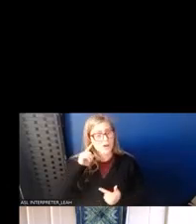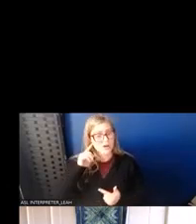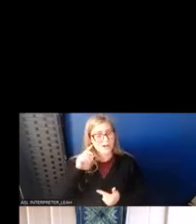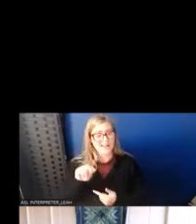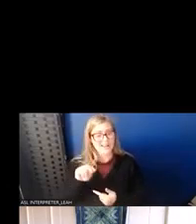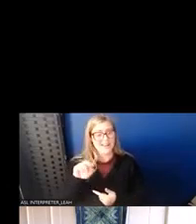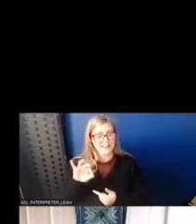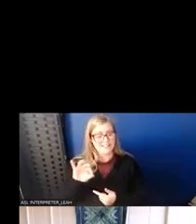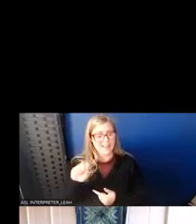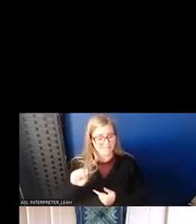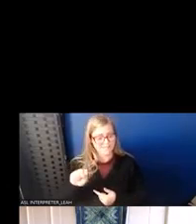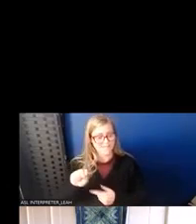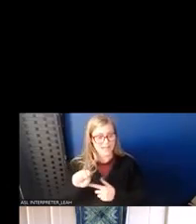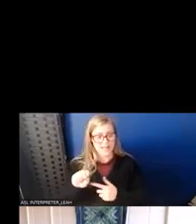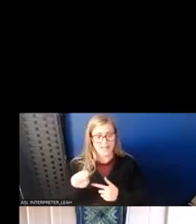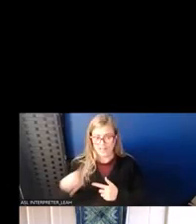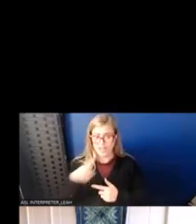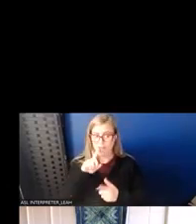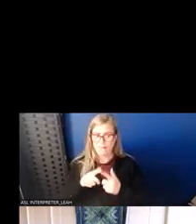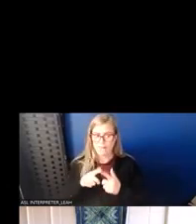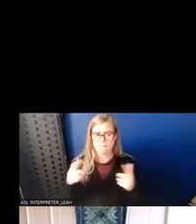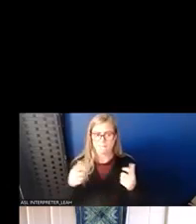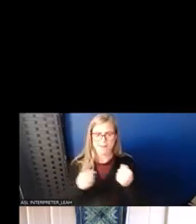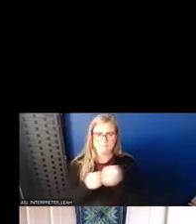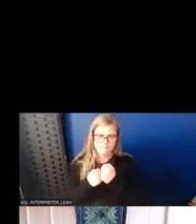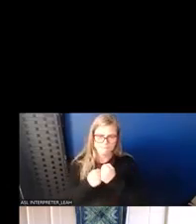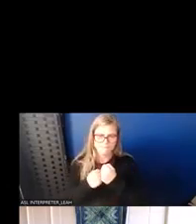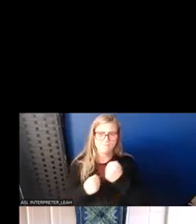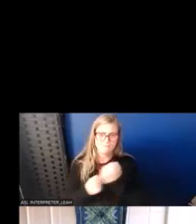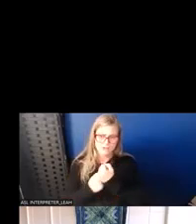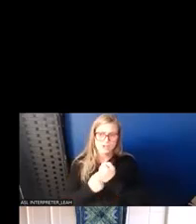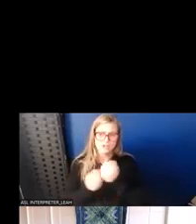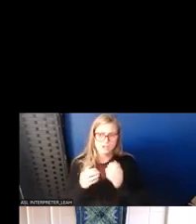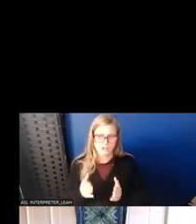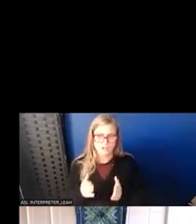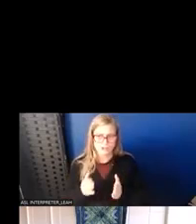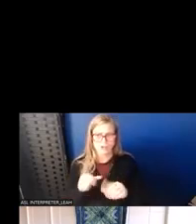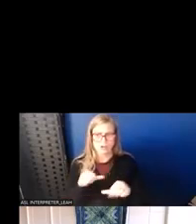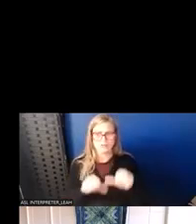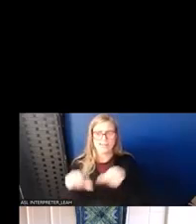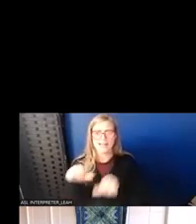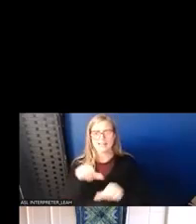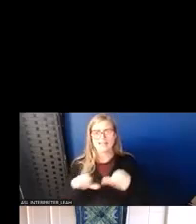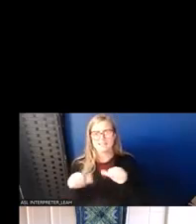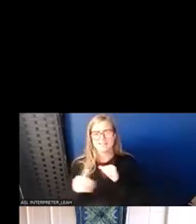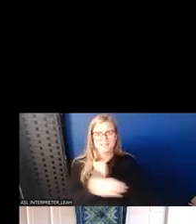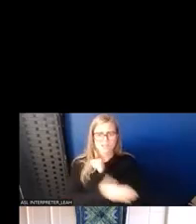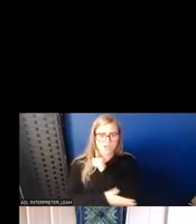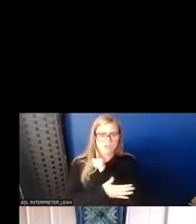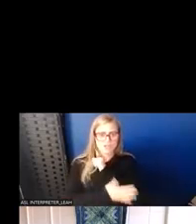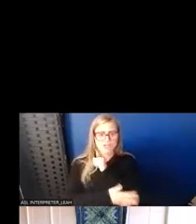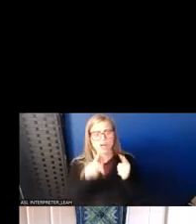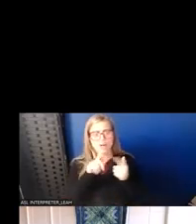the biggest, you know, funders of science in the country and they've been calling this transdisciplinary space, convergence research.